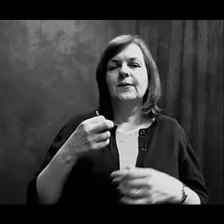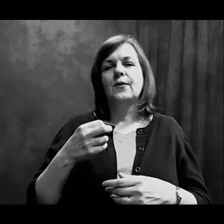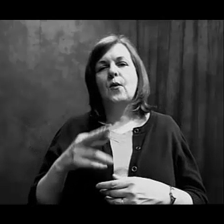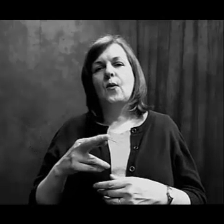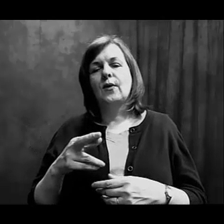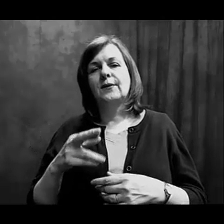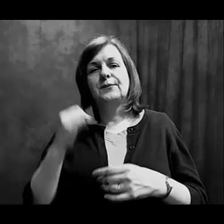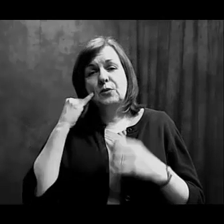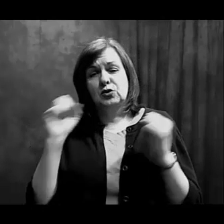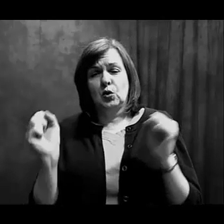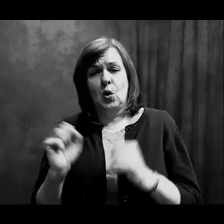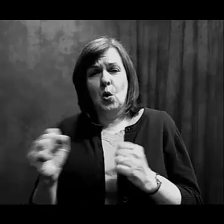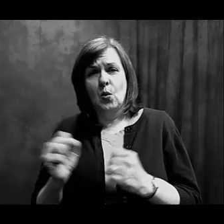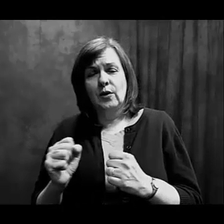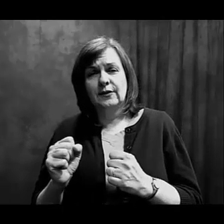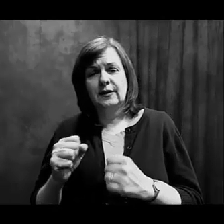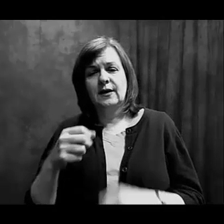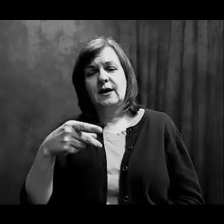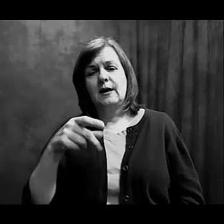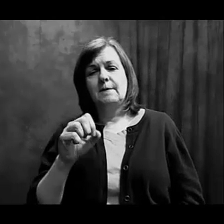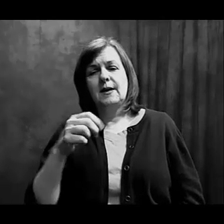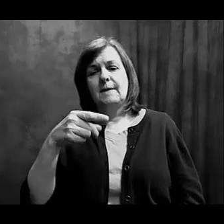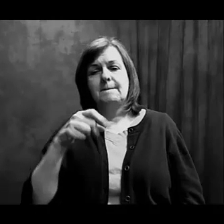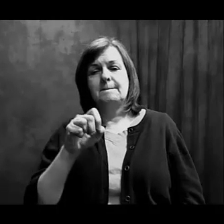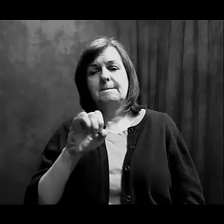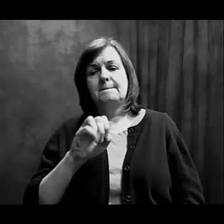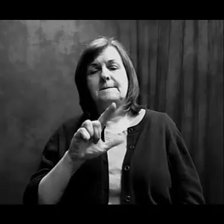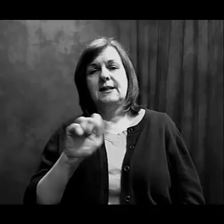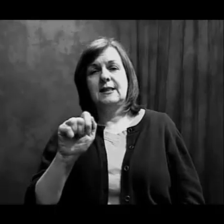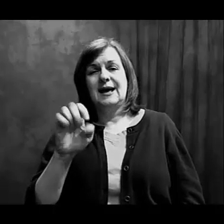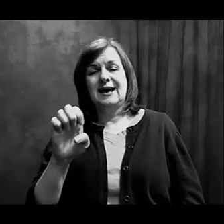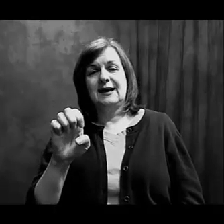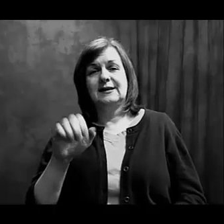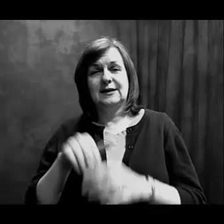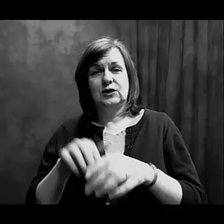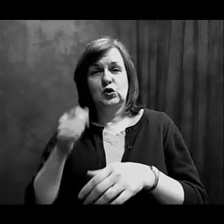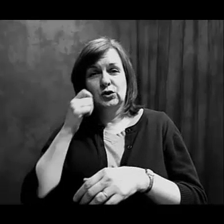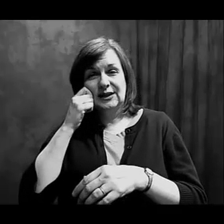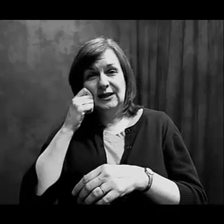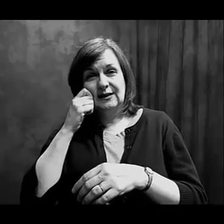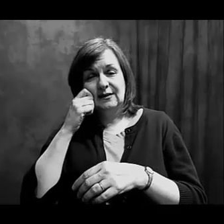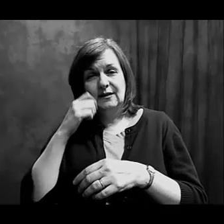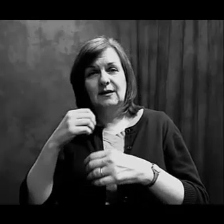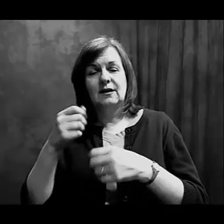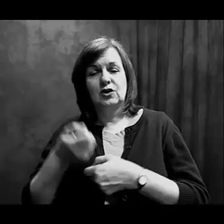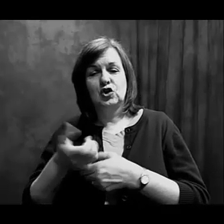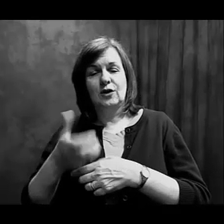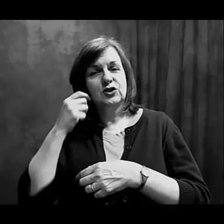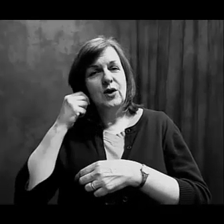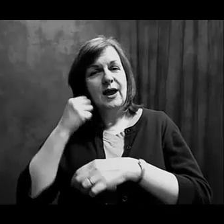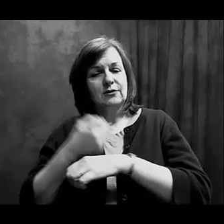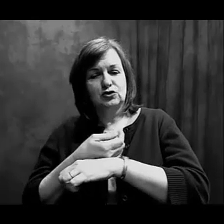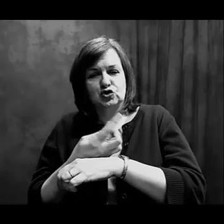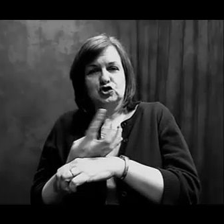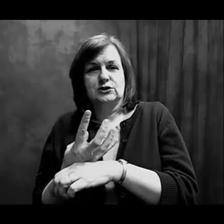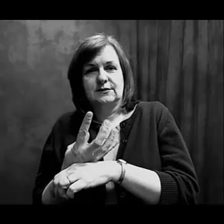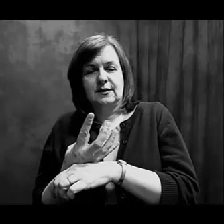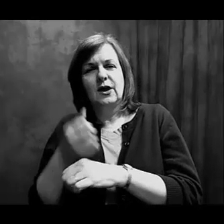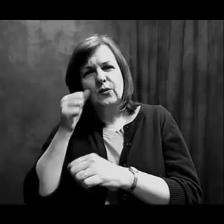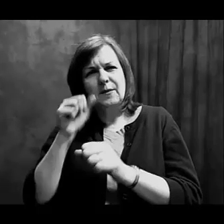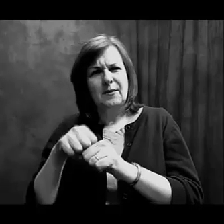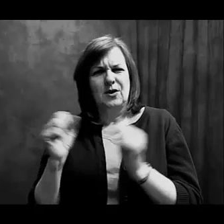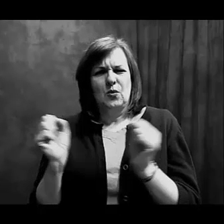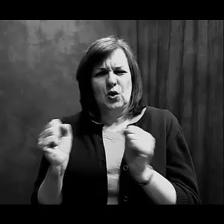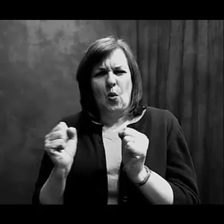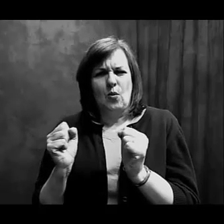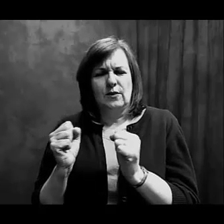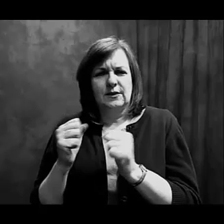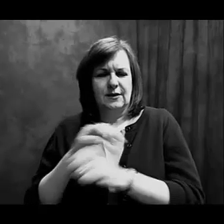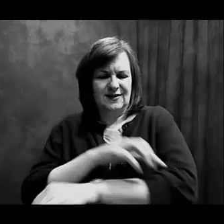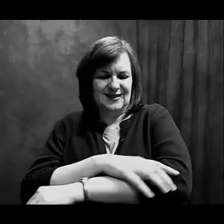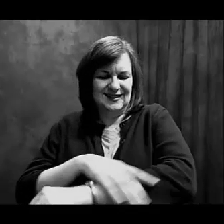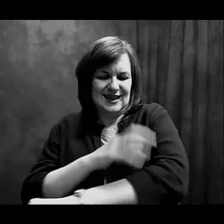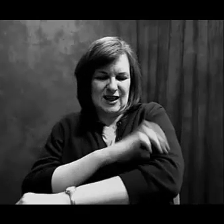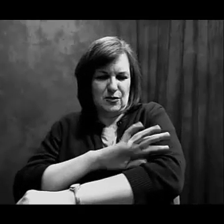stimulate the papili in your skin that would actually cause your hair to stand on end when you're cold you know how your skin